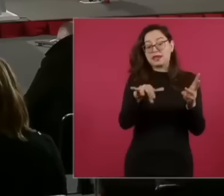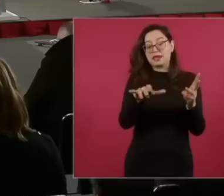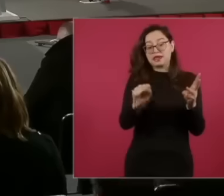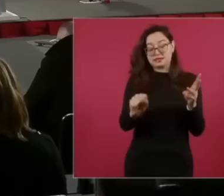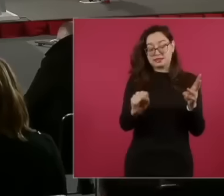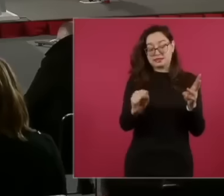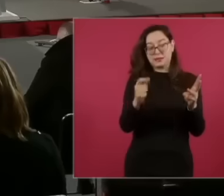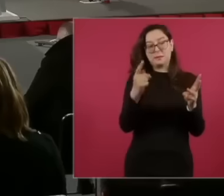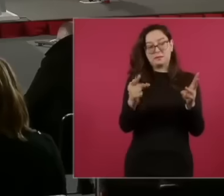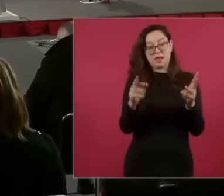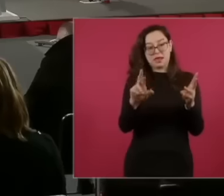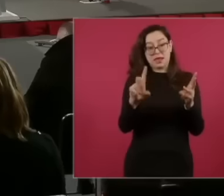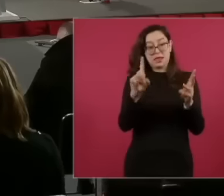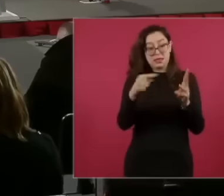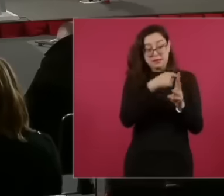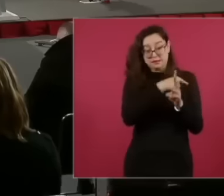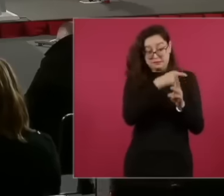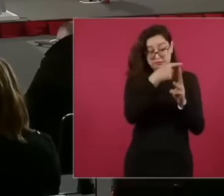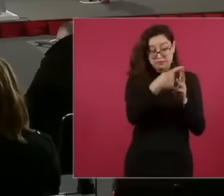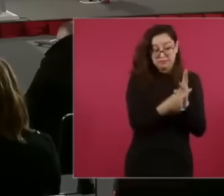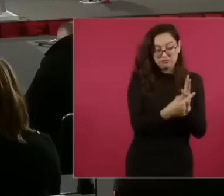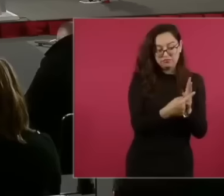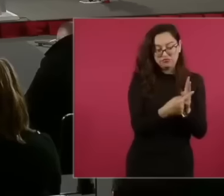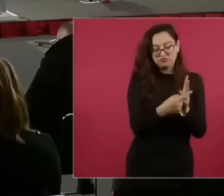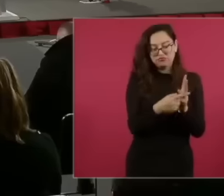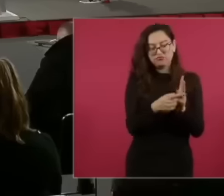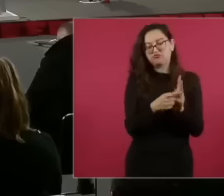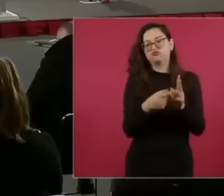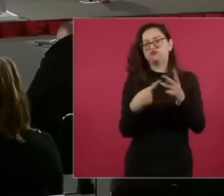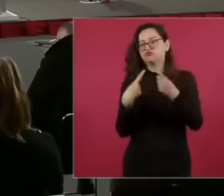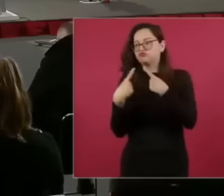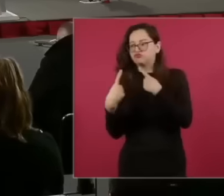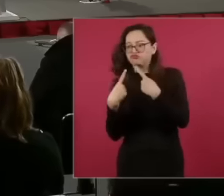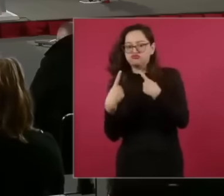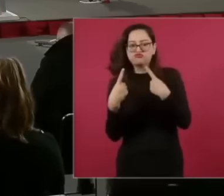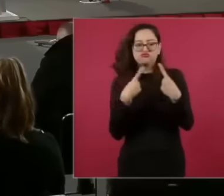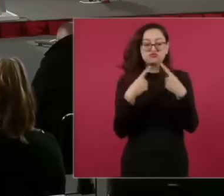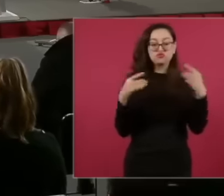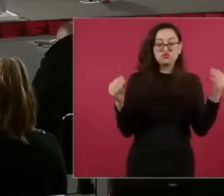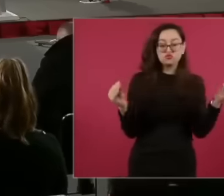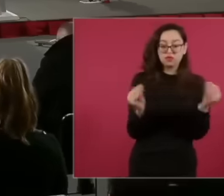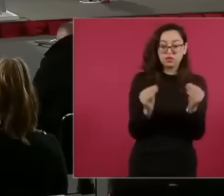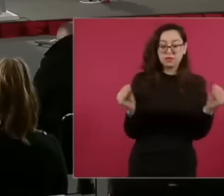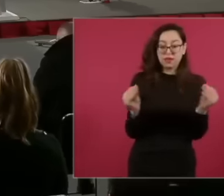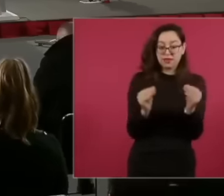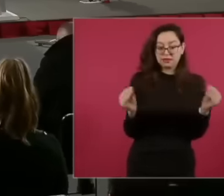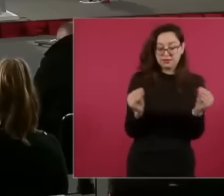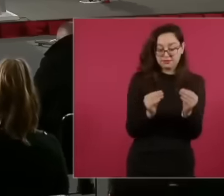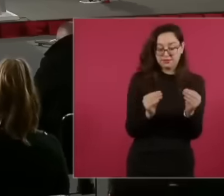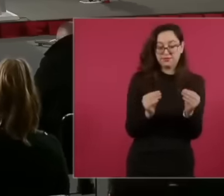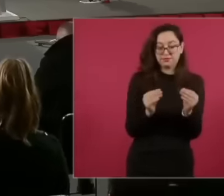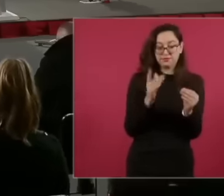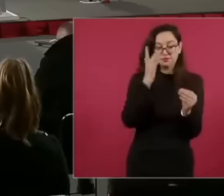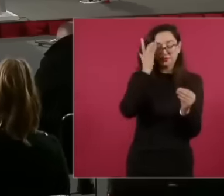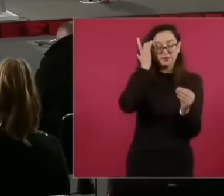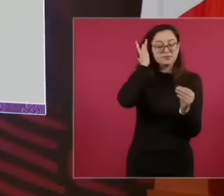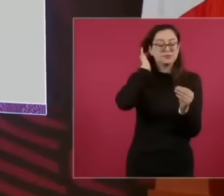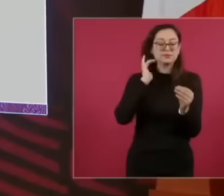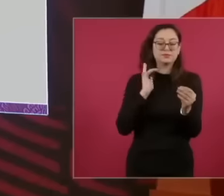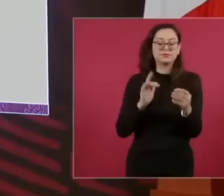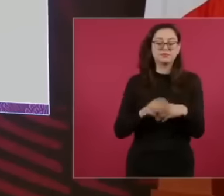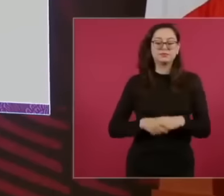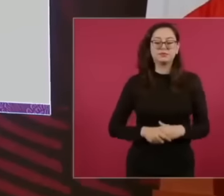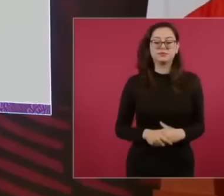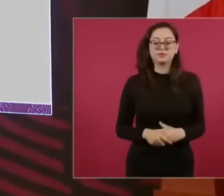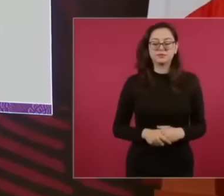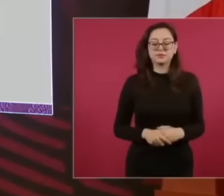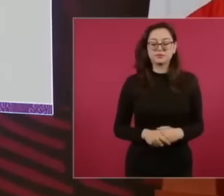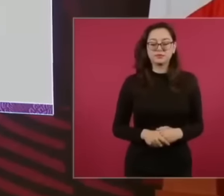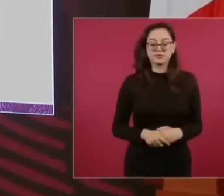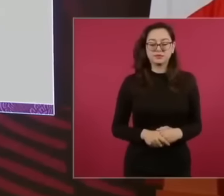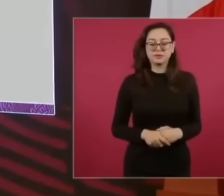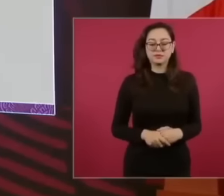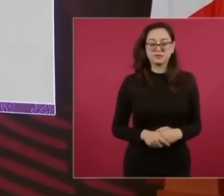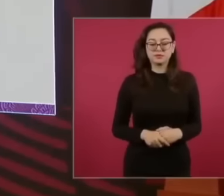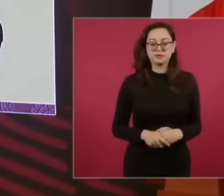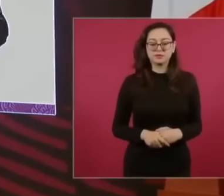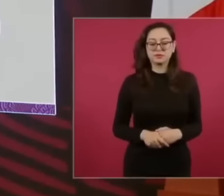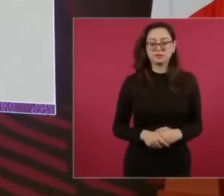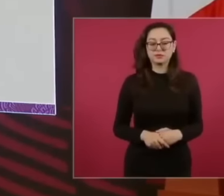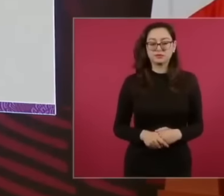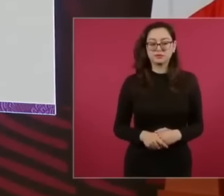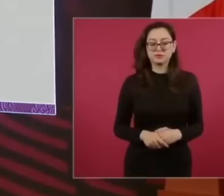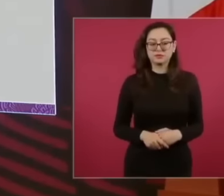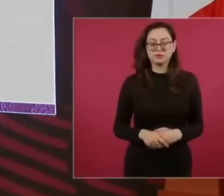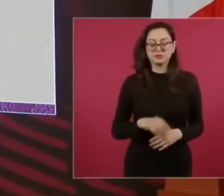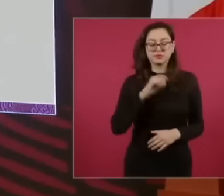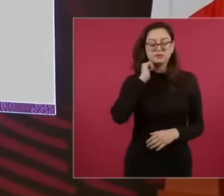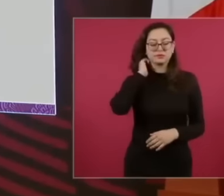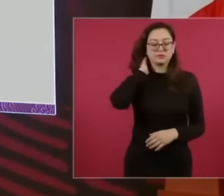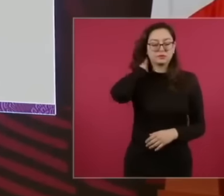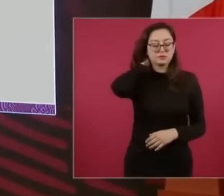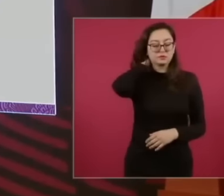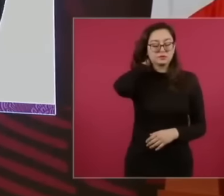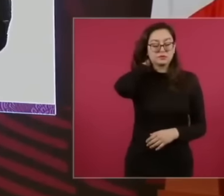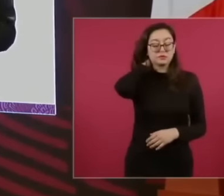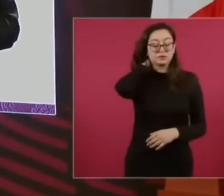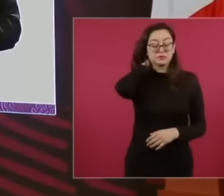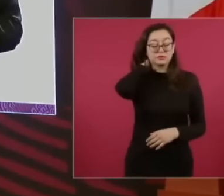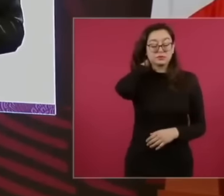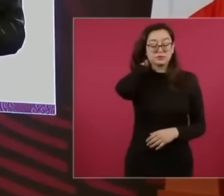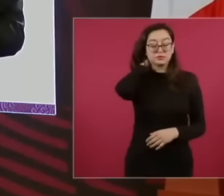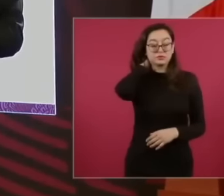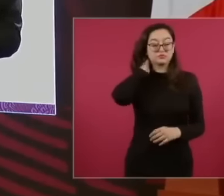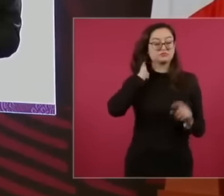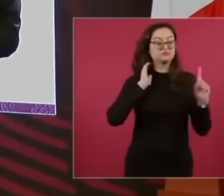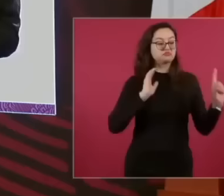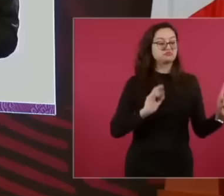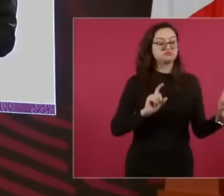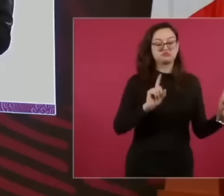PRD, presidential debate and Diego goes with everything to the engineer